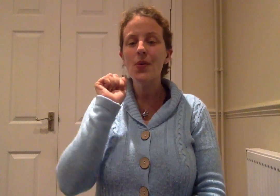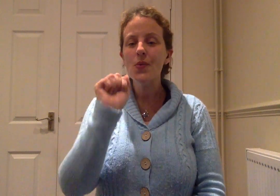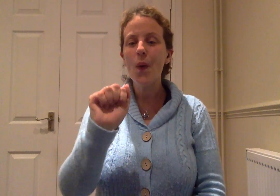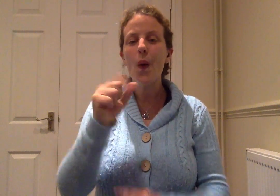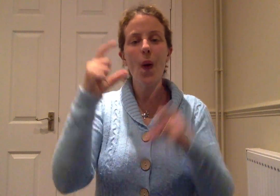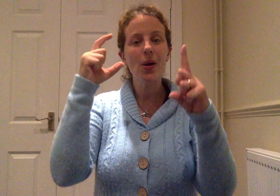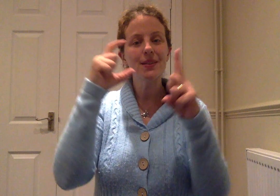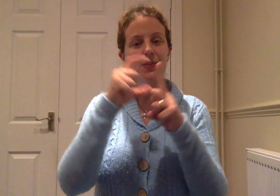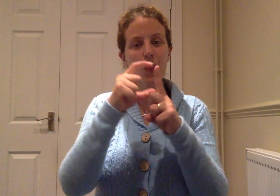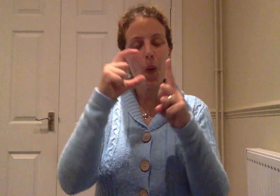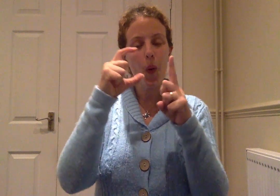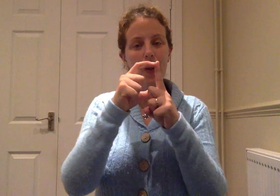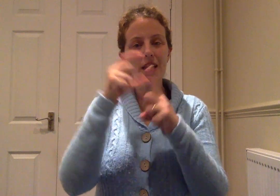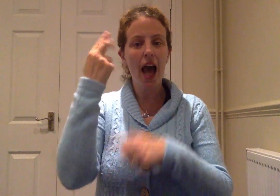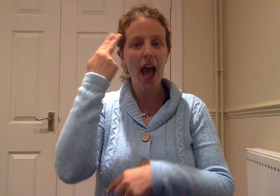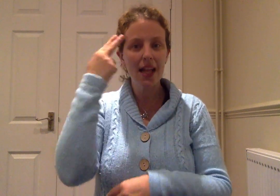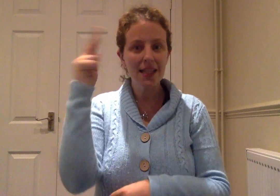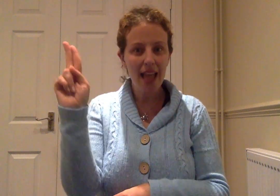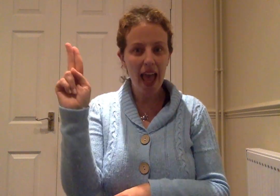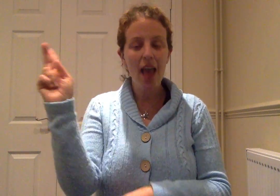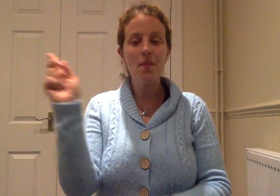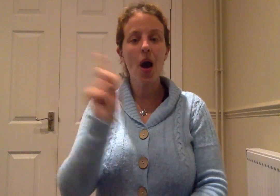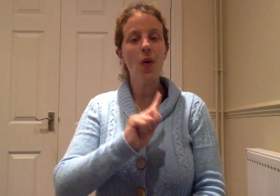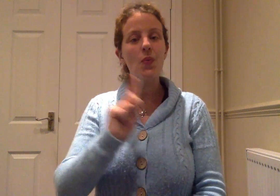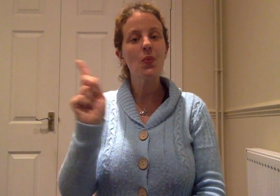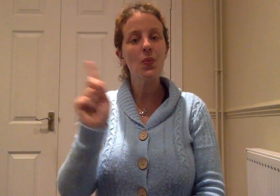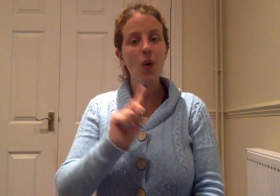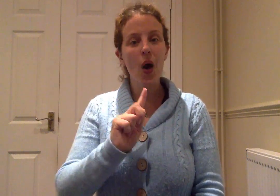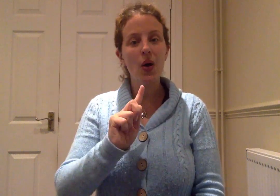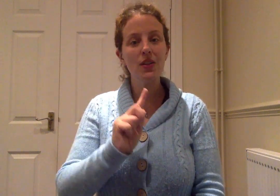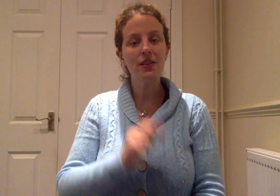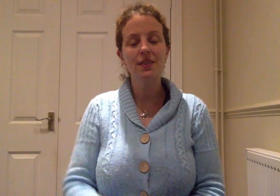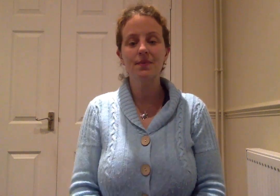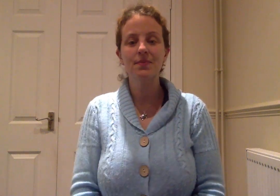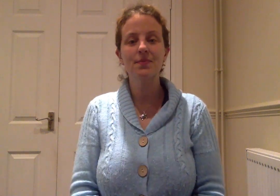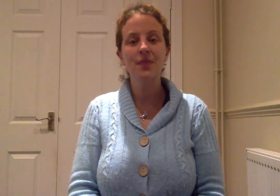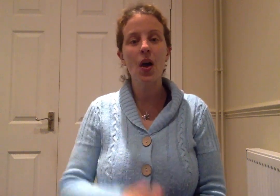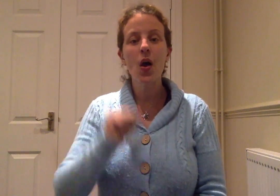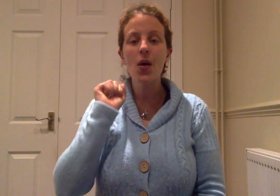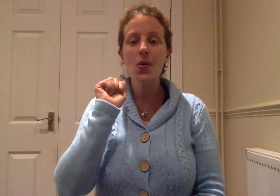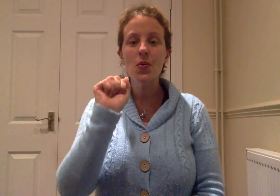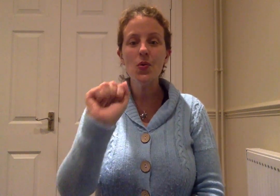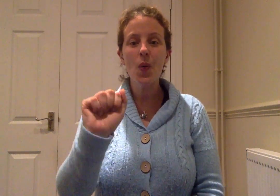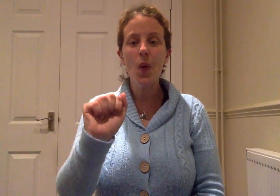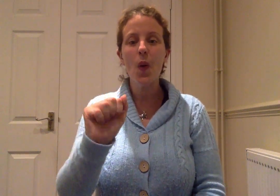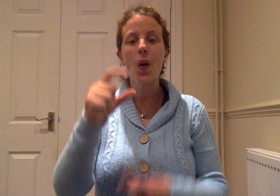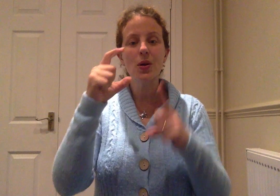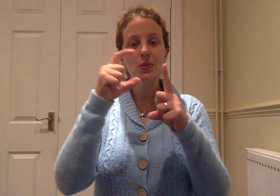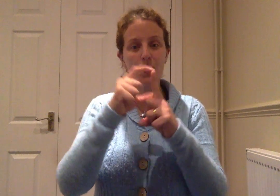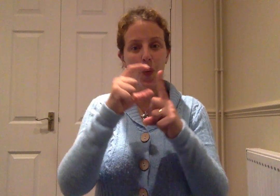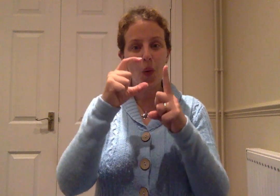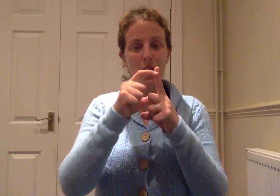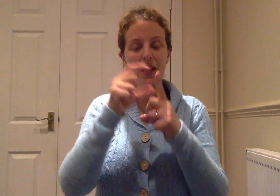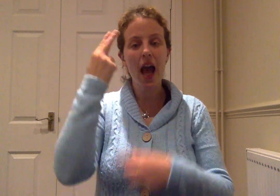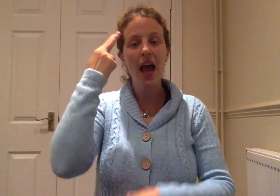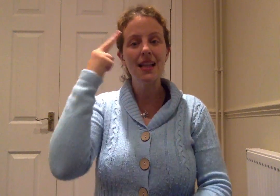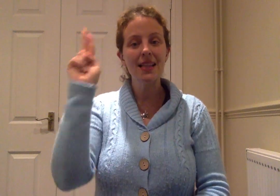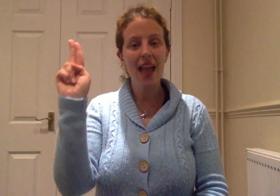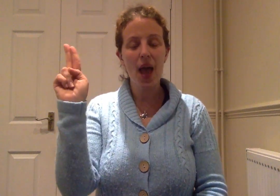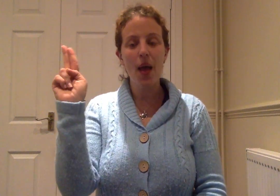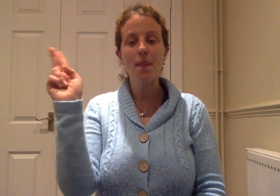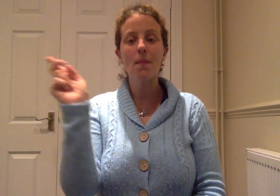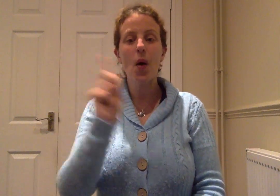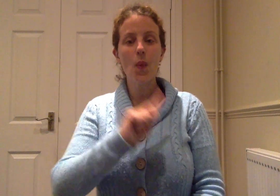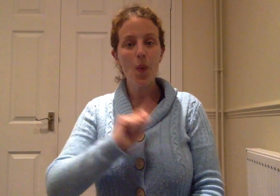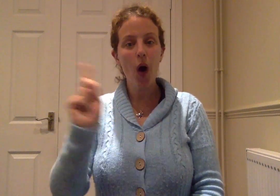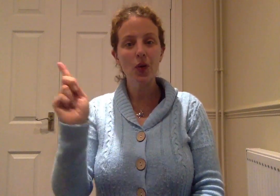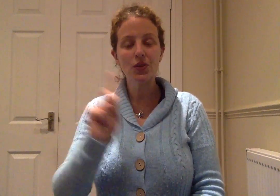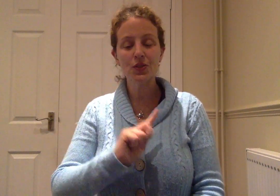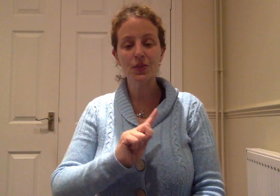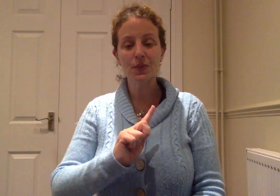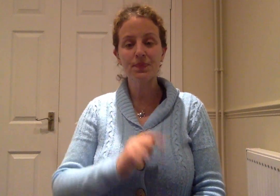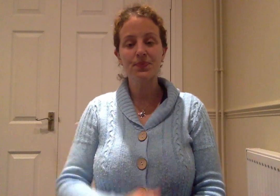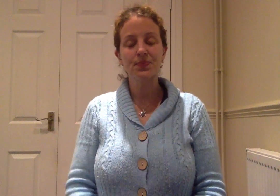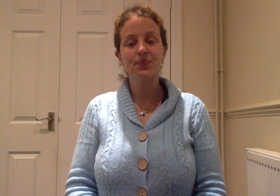Your daughters' name what?